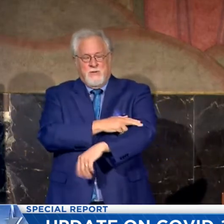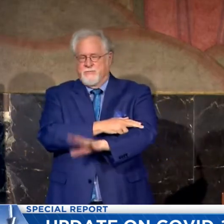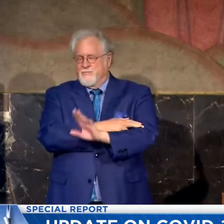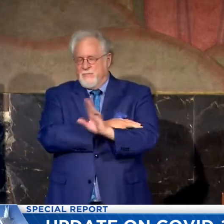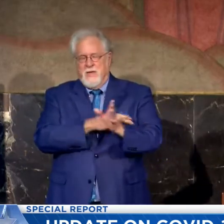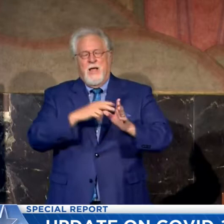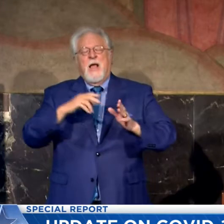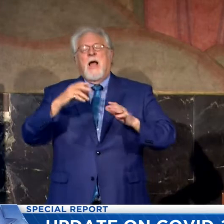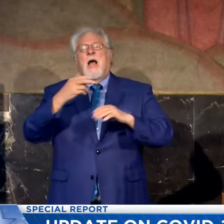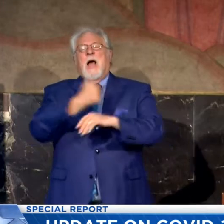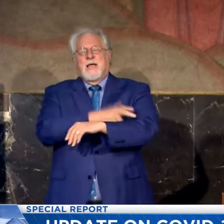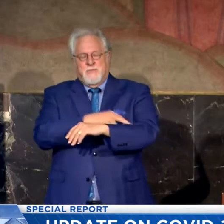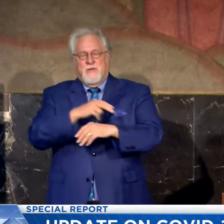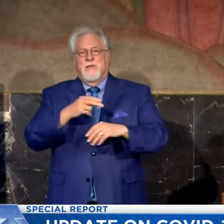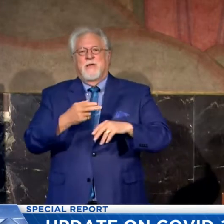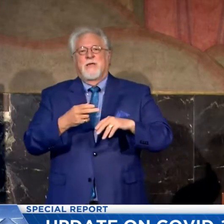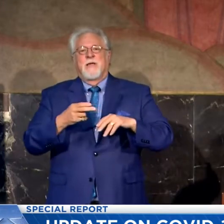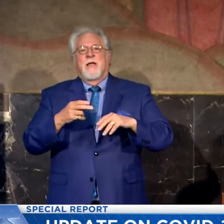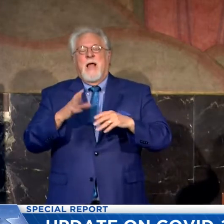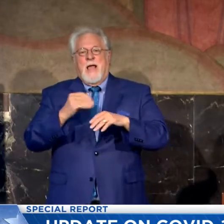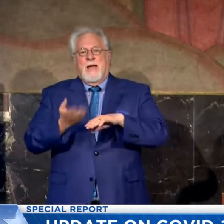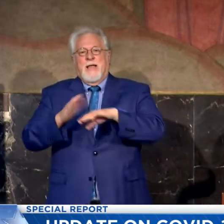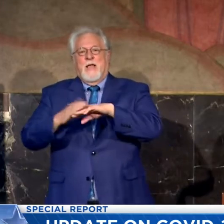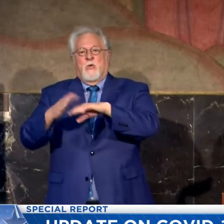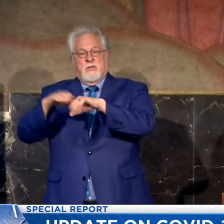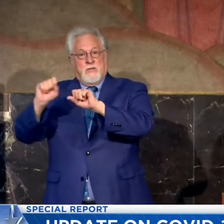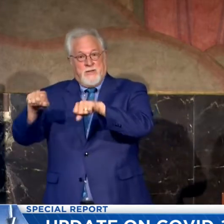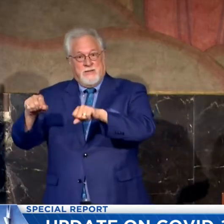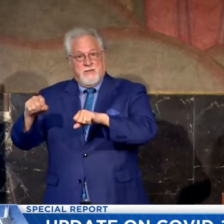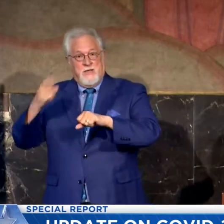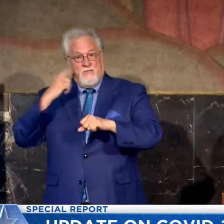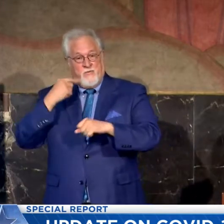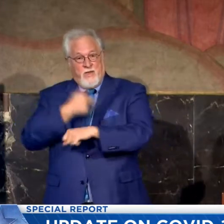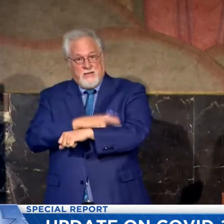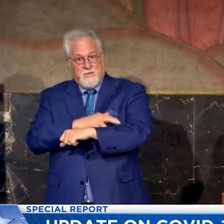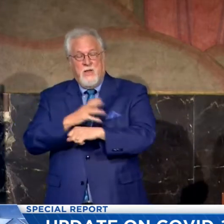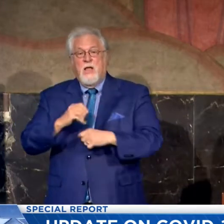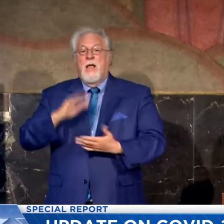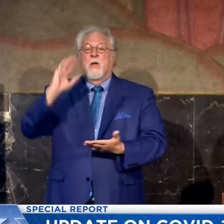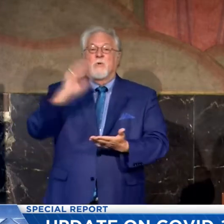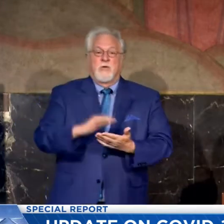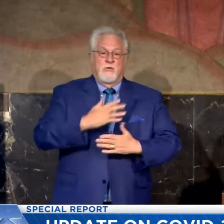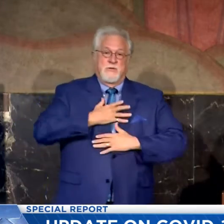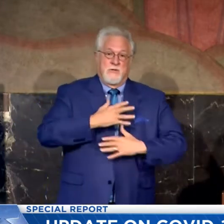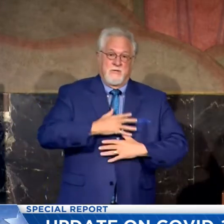CAUTIOUS. WE'VE DONE A LOT OVER THE LAST COUPLE OF MONTHS TO REALLY SLOW THE SPREAD AND CURVE AND REDUCE